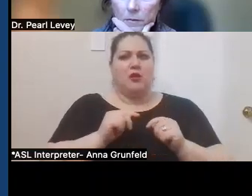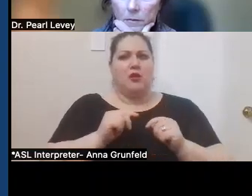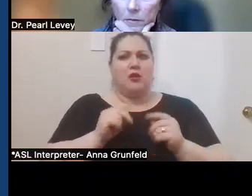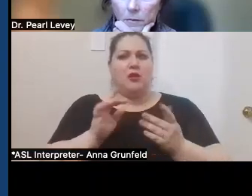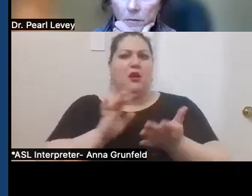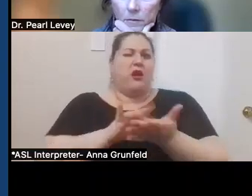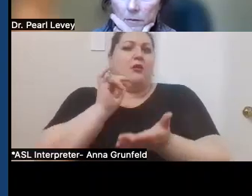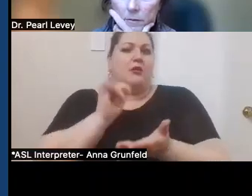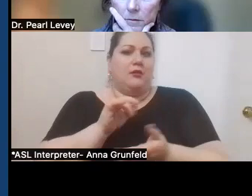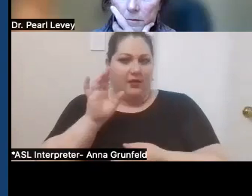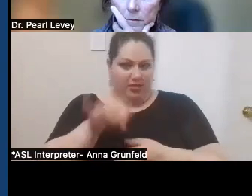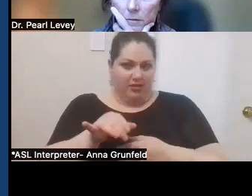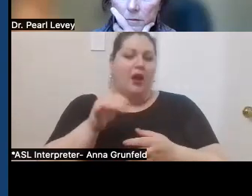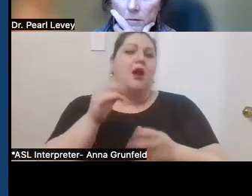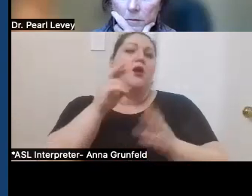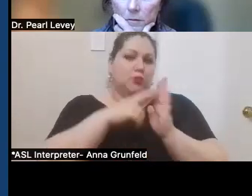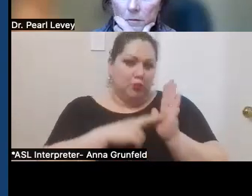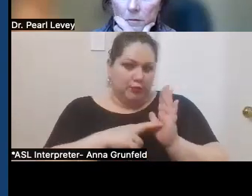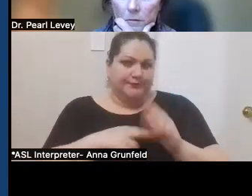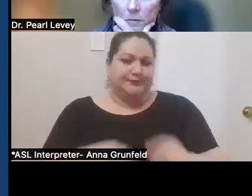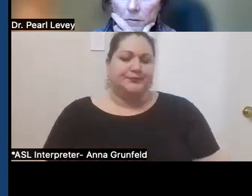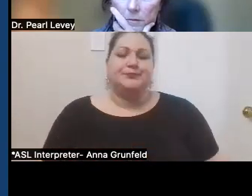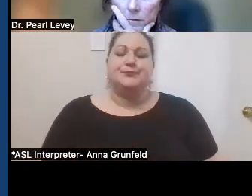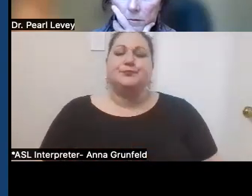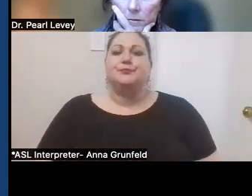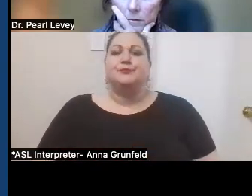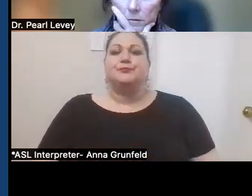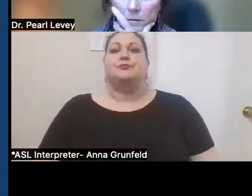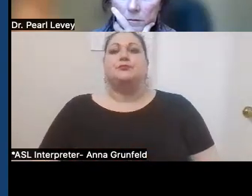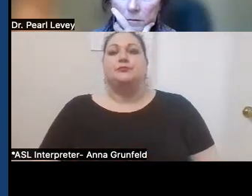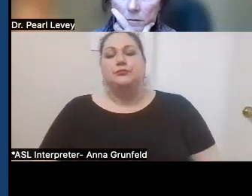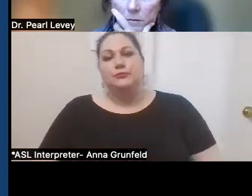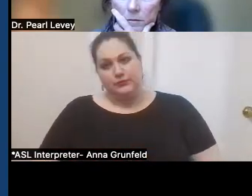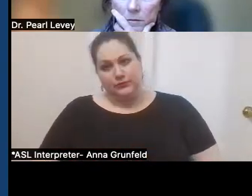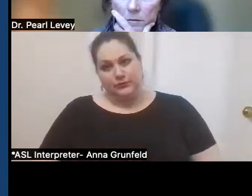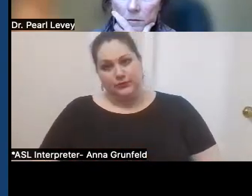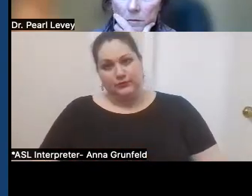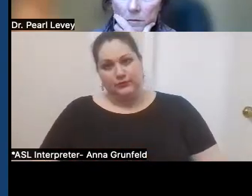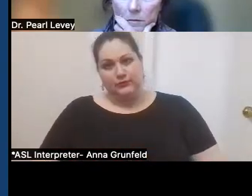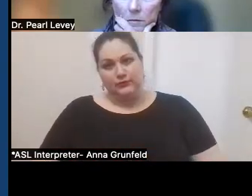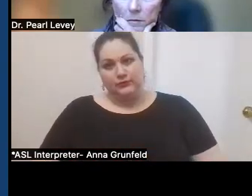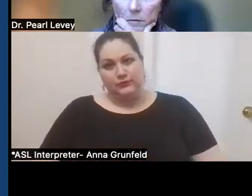And then theres been situations where the students will tend,